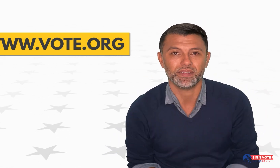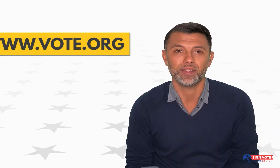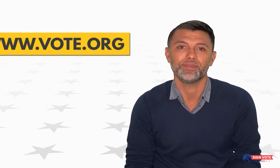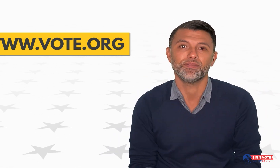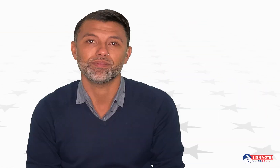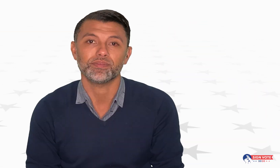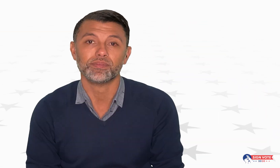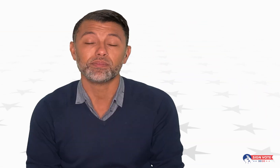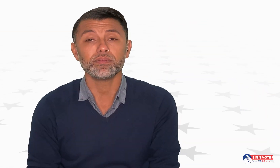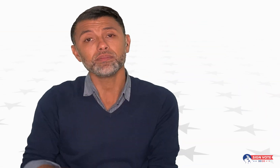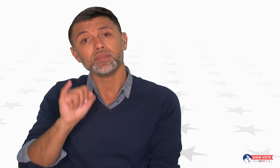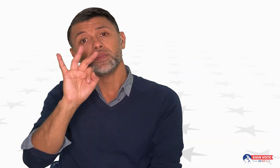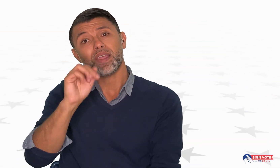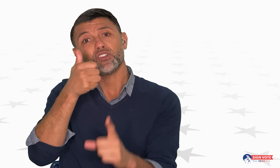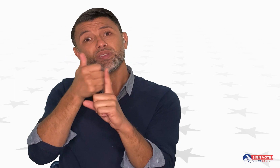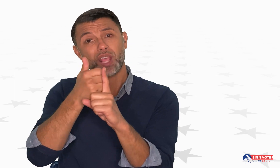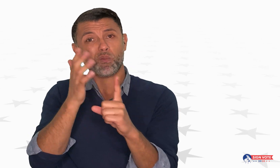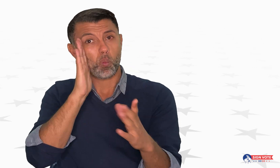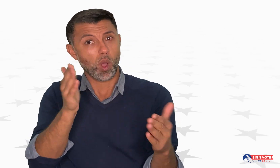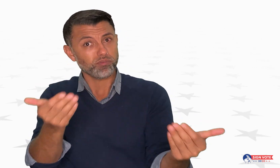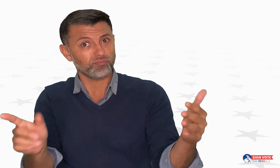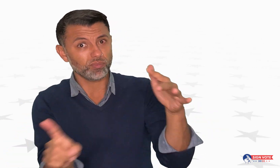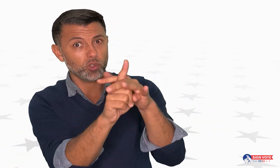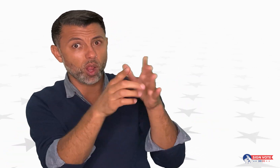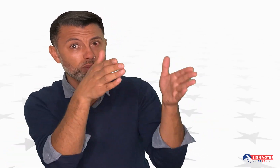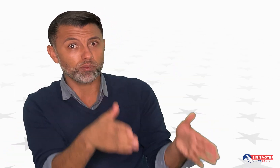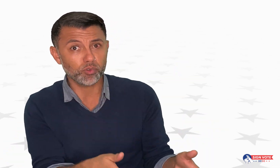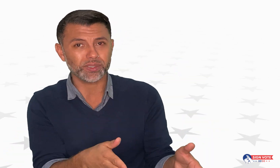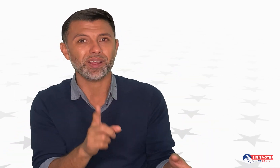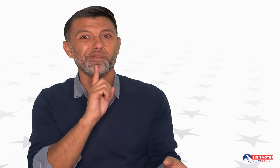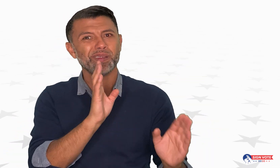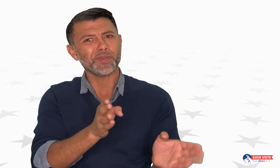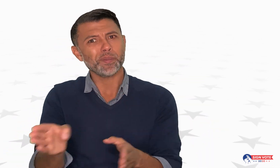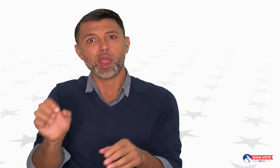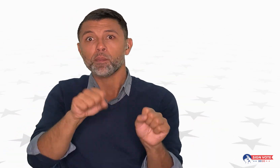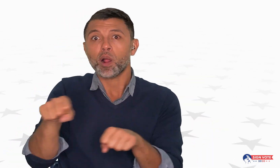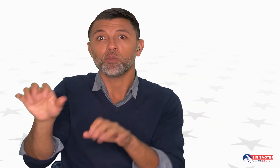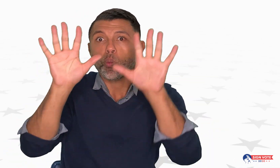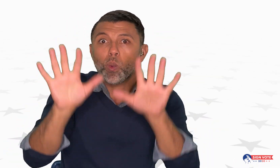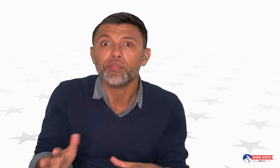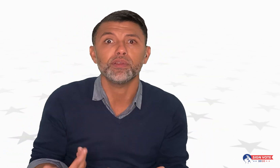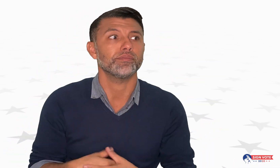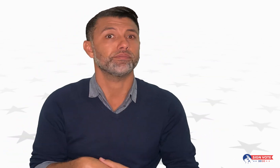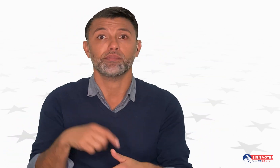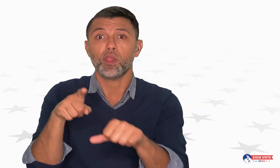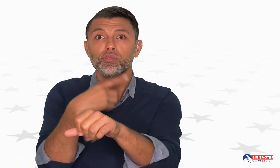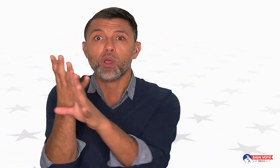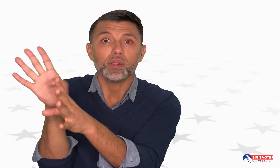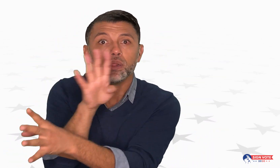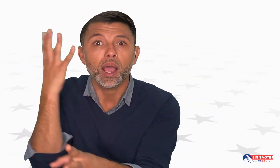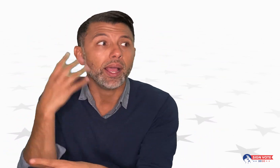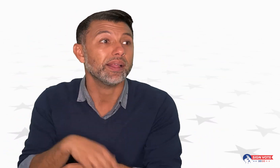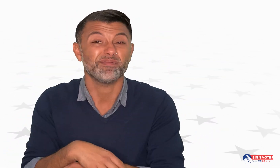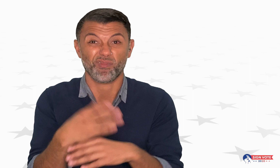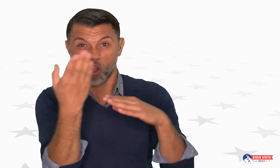just to be safe. If you are going to vote in person, be prepared for bad weather, long lines,